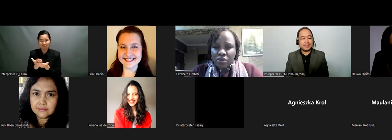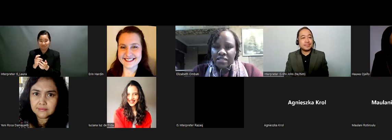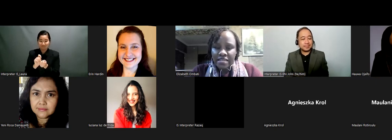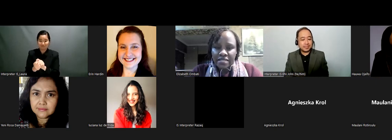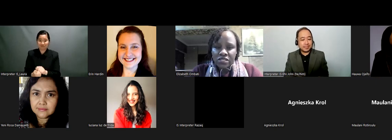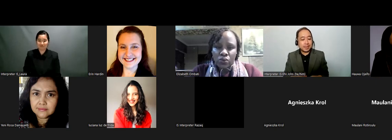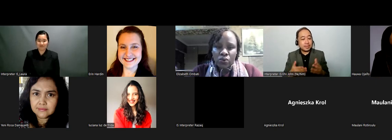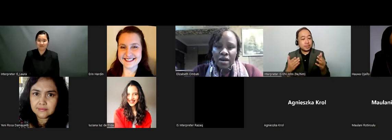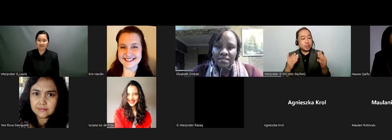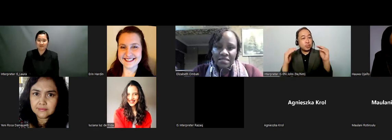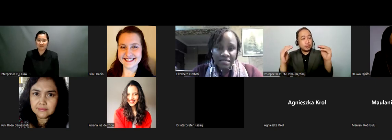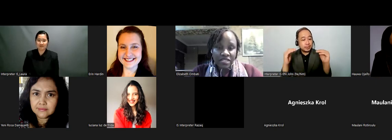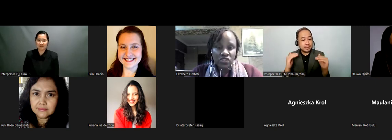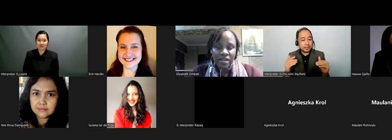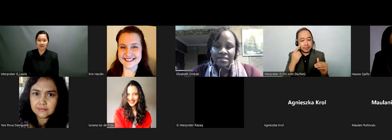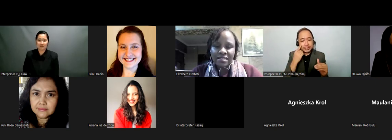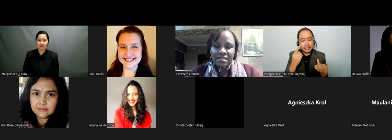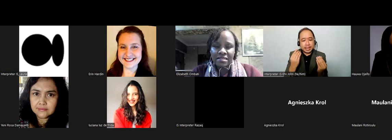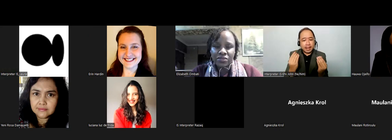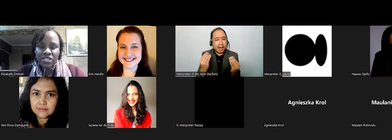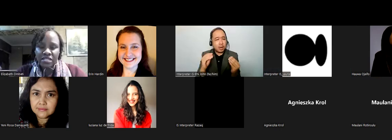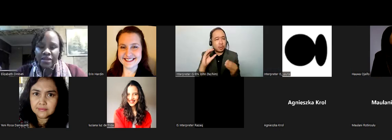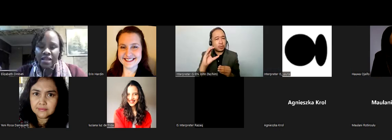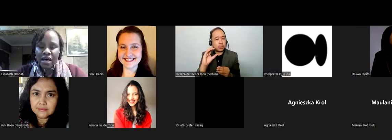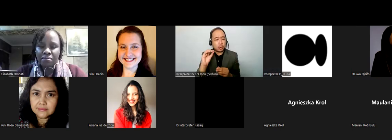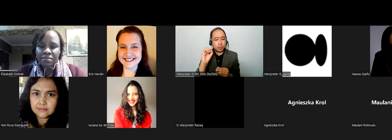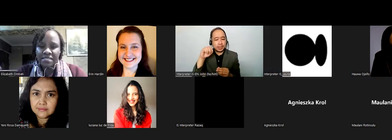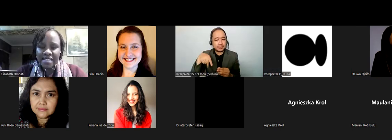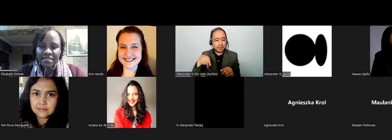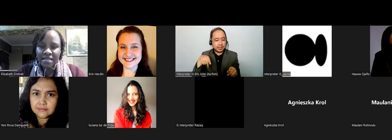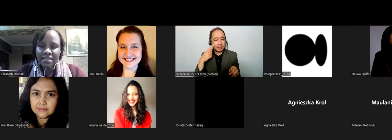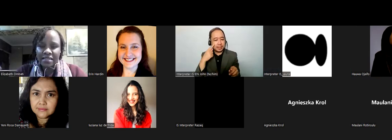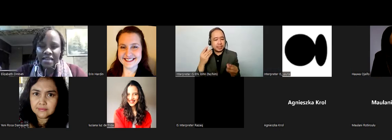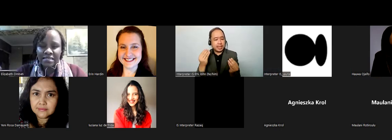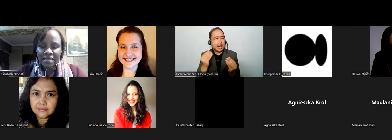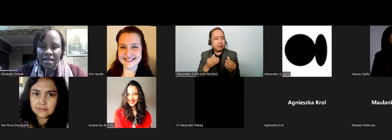the need to look at intersectionalities which has been um said in the last um